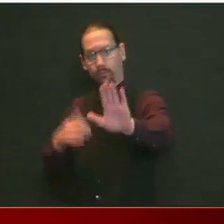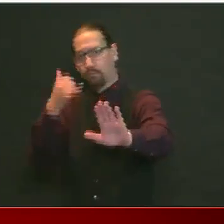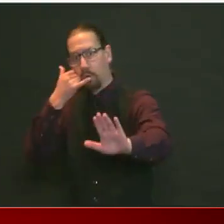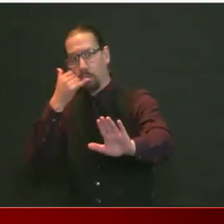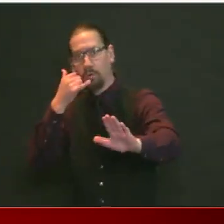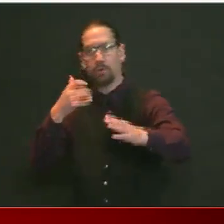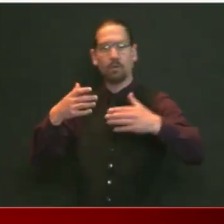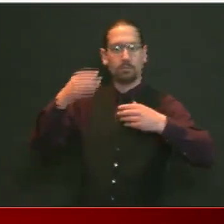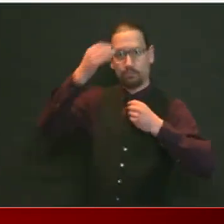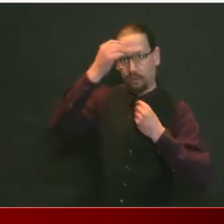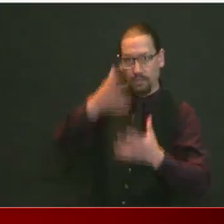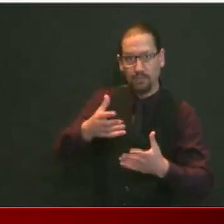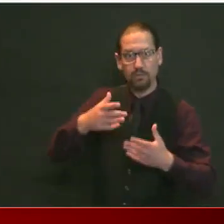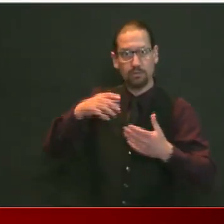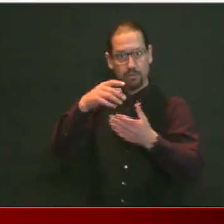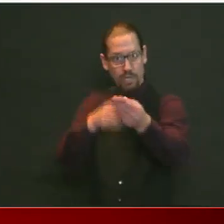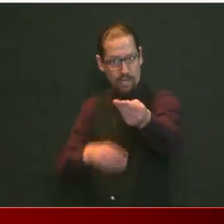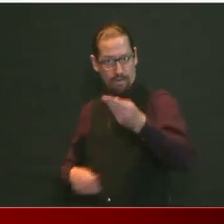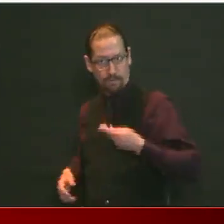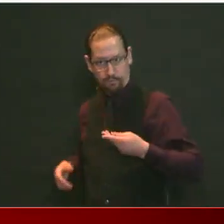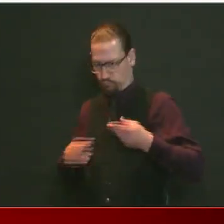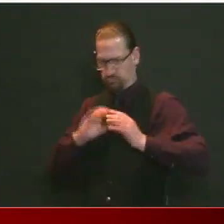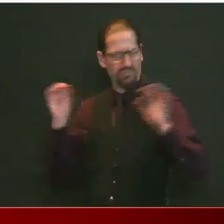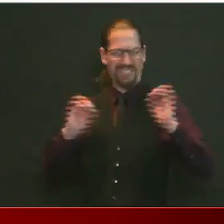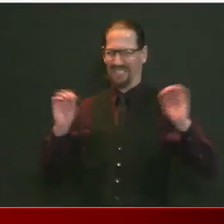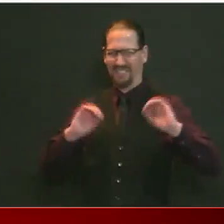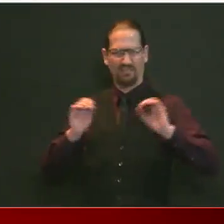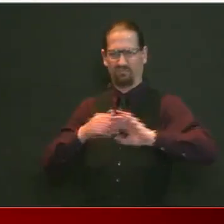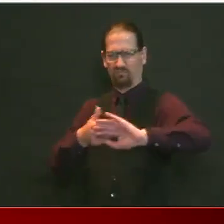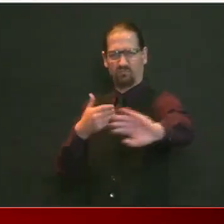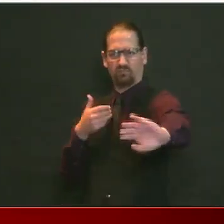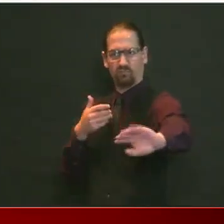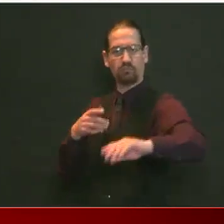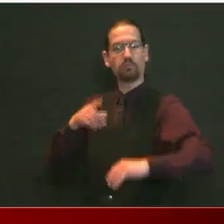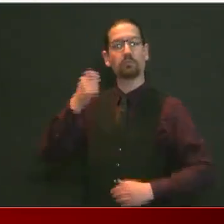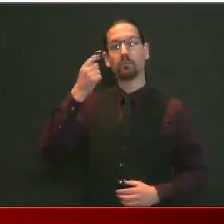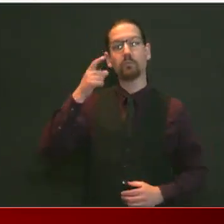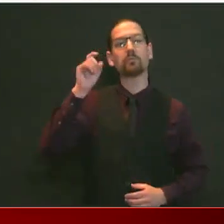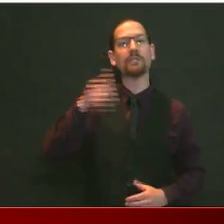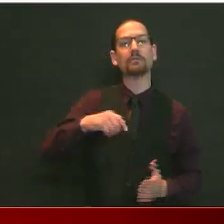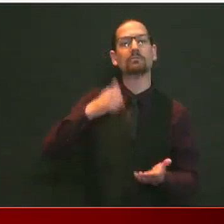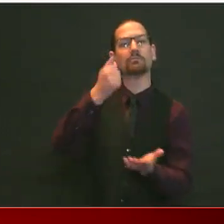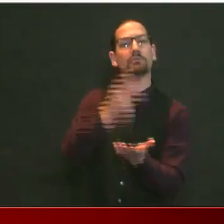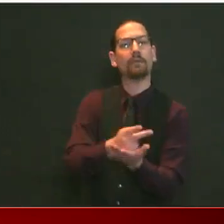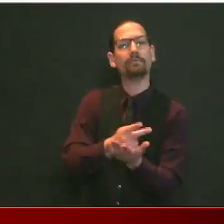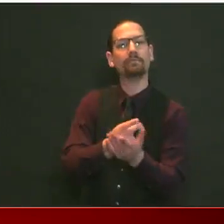TRANSFERRED INDIRECTLY, OR INADVERTENTLY OR BY